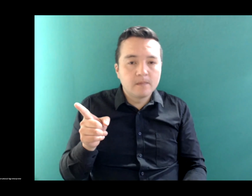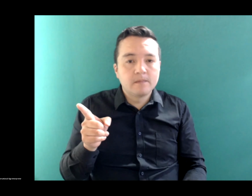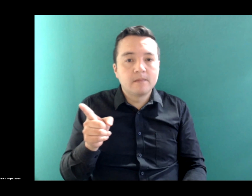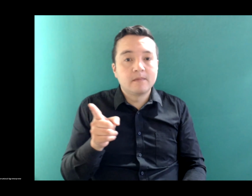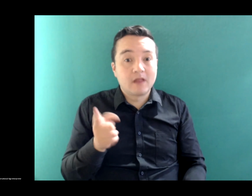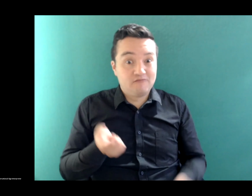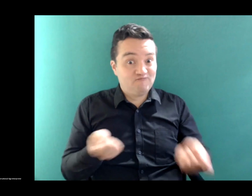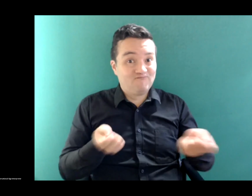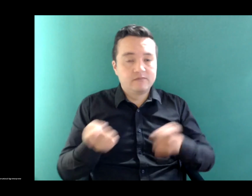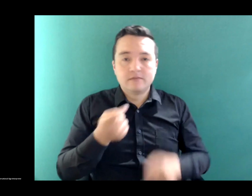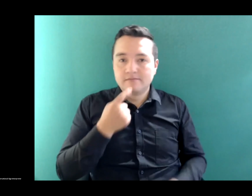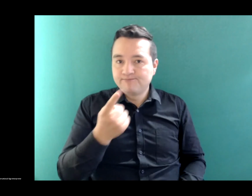I don't believe Trevor has been able to join us.